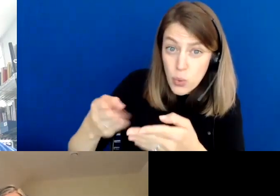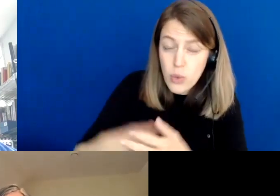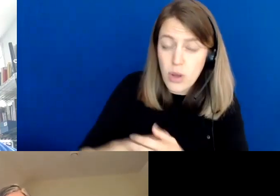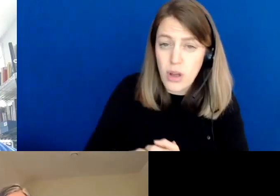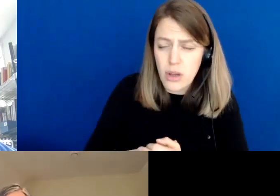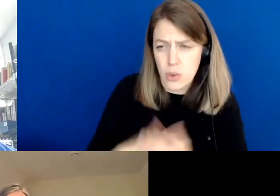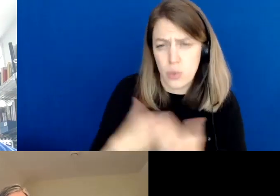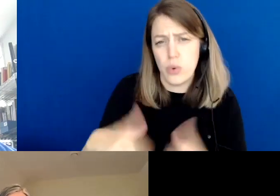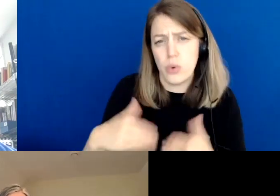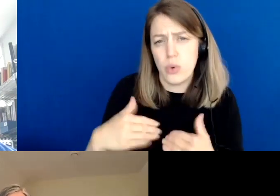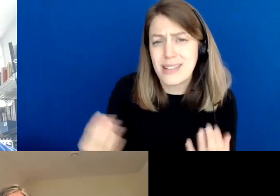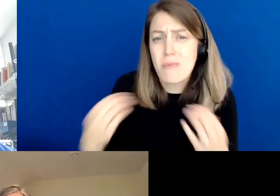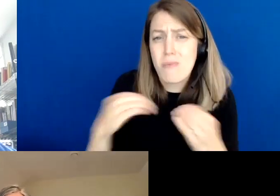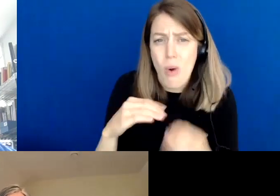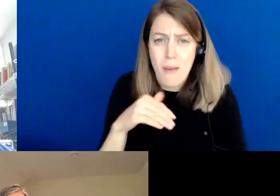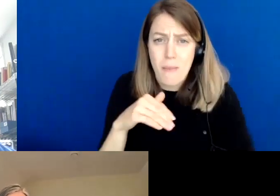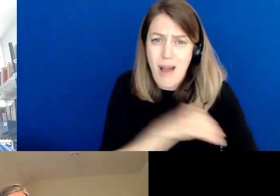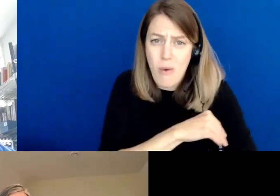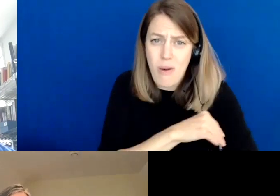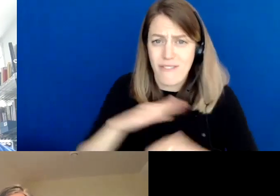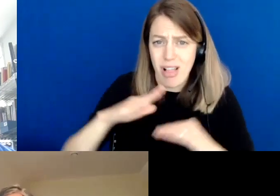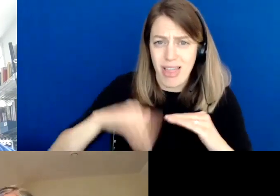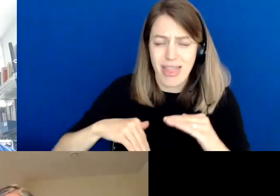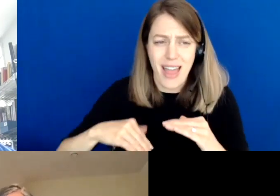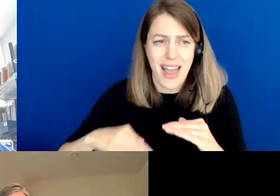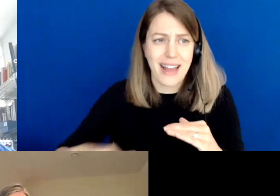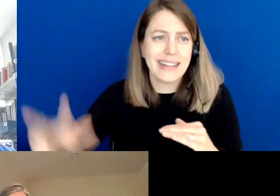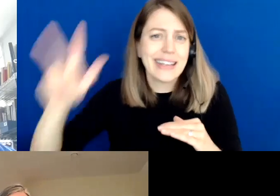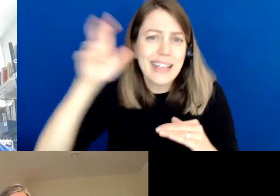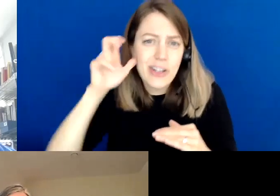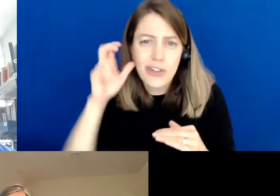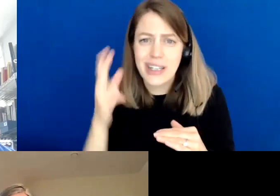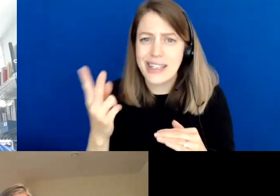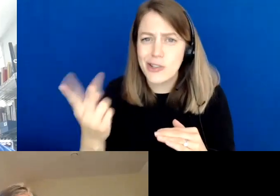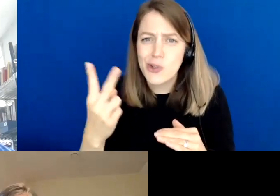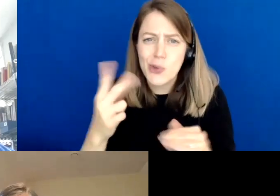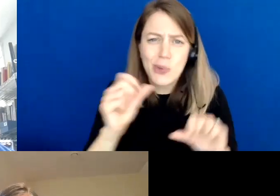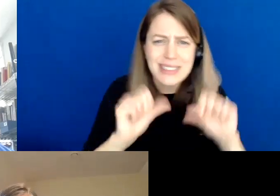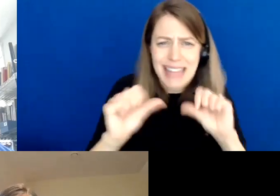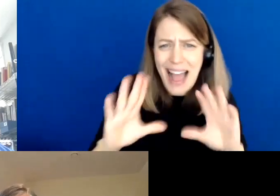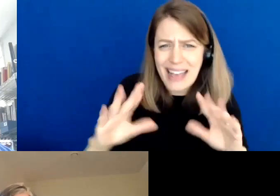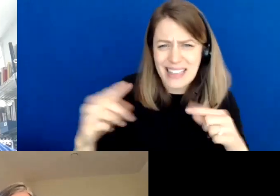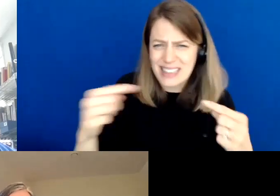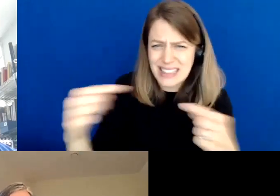more powerful than hearing two sets of scientists argue about efficacy.